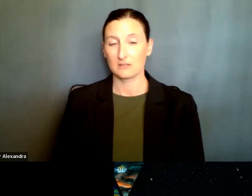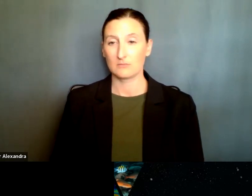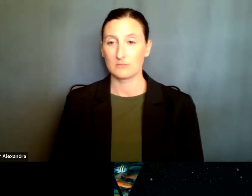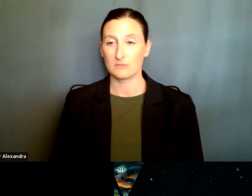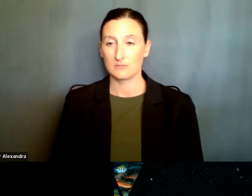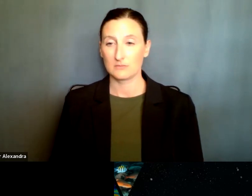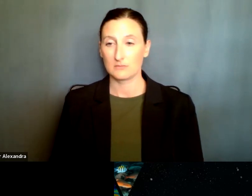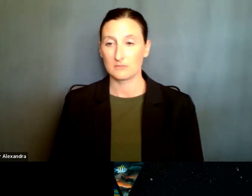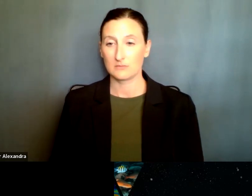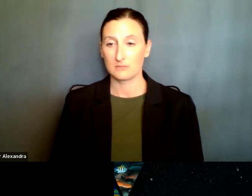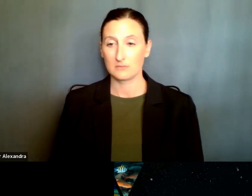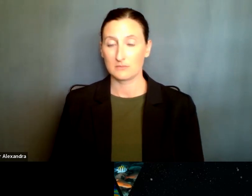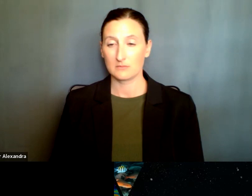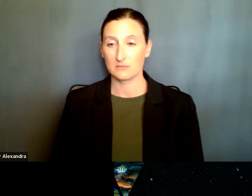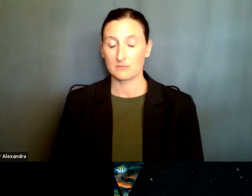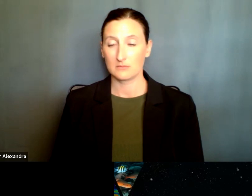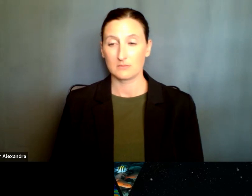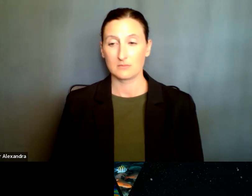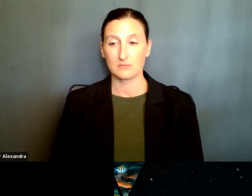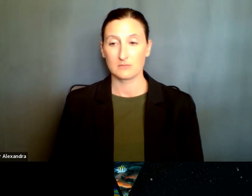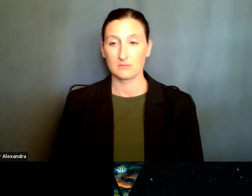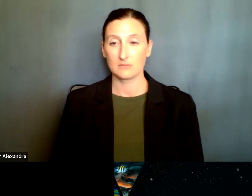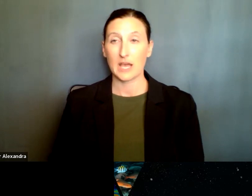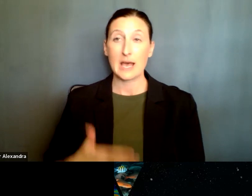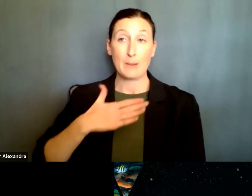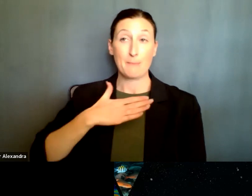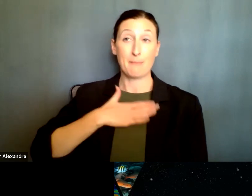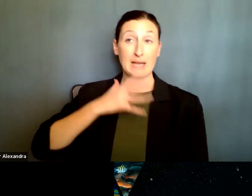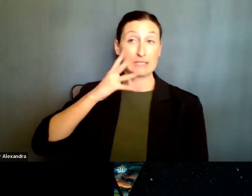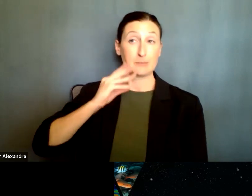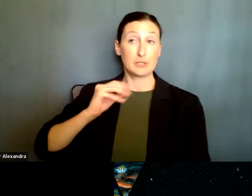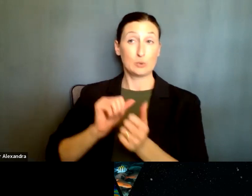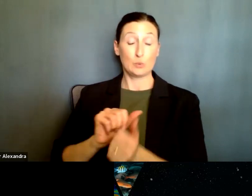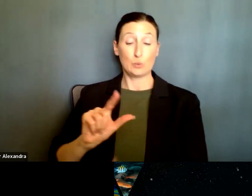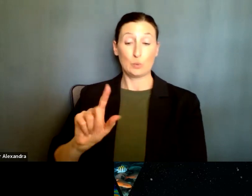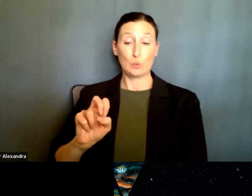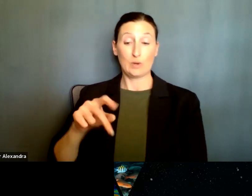Matthew Douglass: My experience with leaps which is limited because it's only been around for, this is maybe the second year,